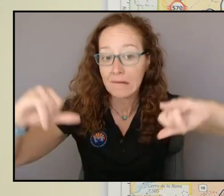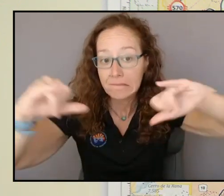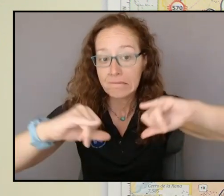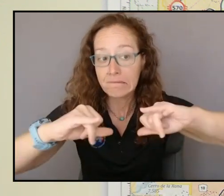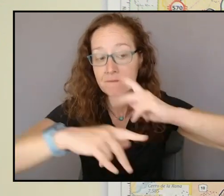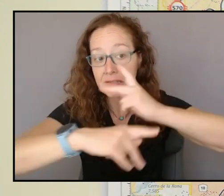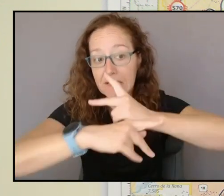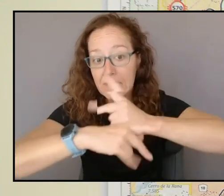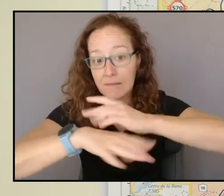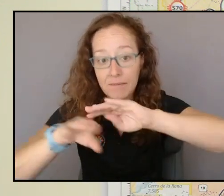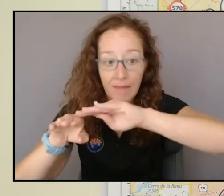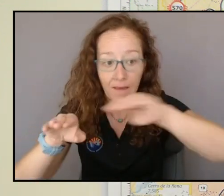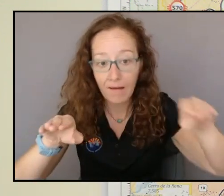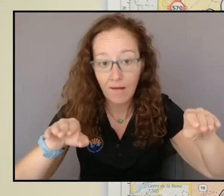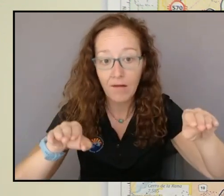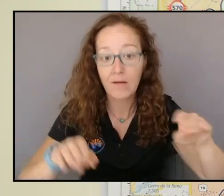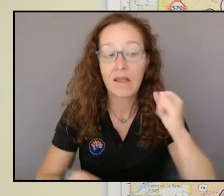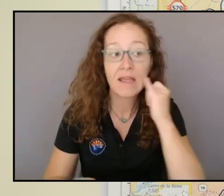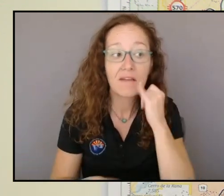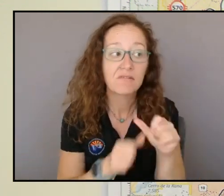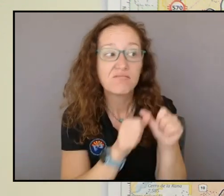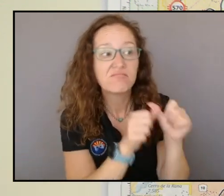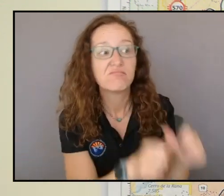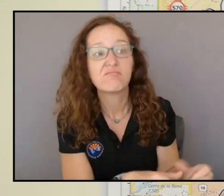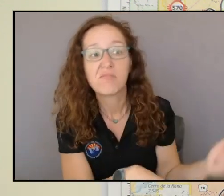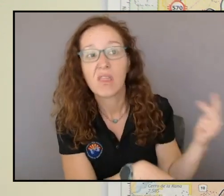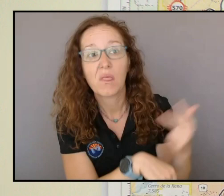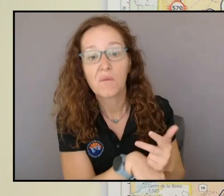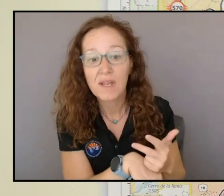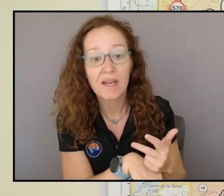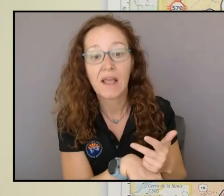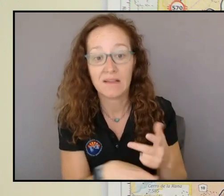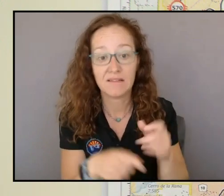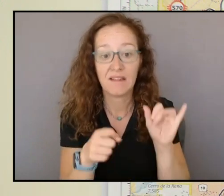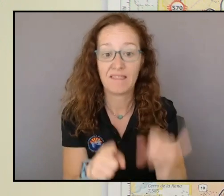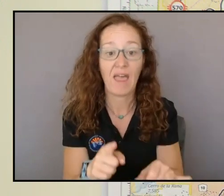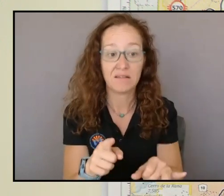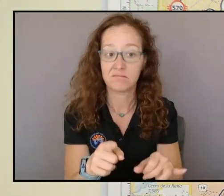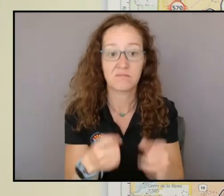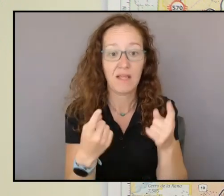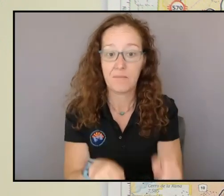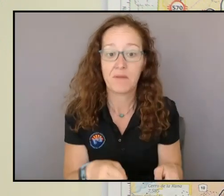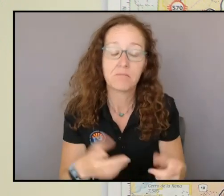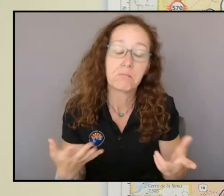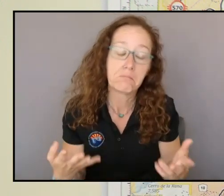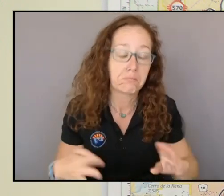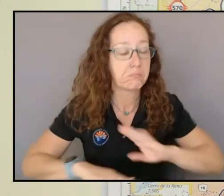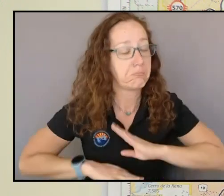days that's where we're at, I'm happy with that. I'm really happy with that. The third thing that can occur is that: